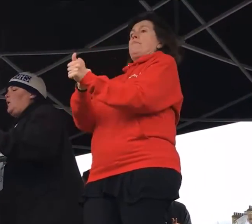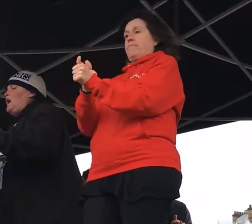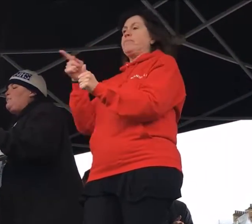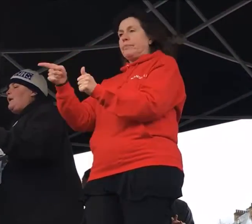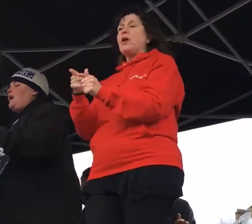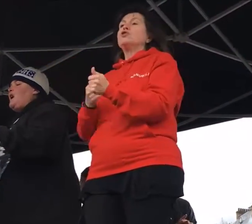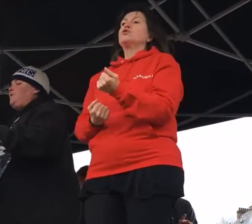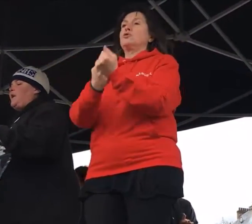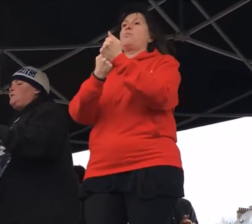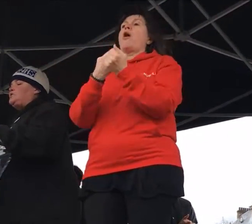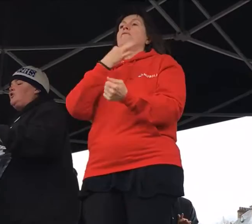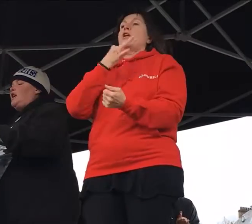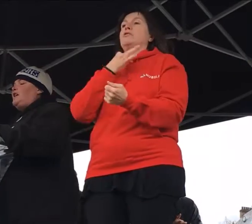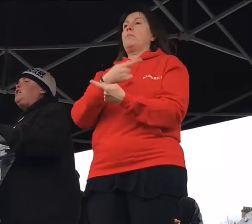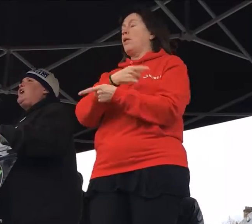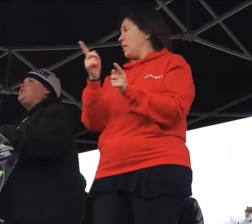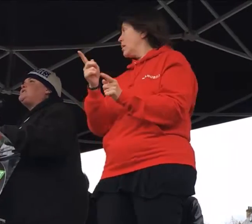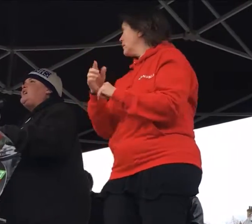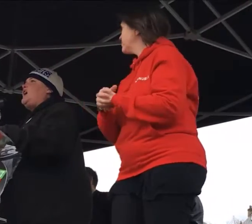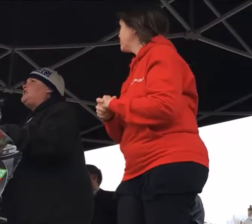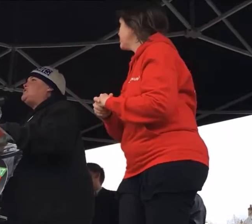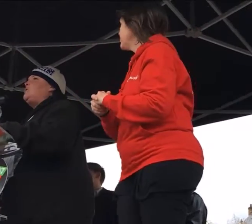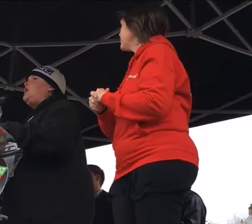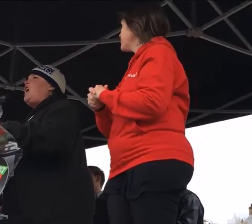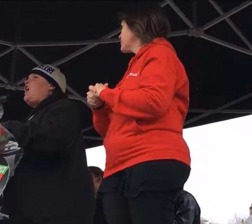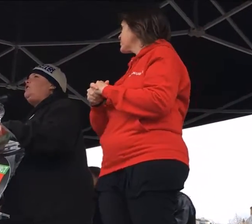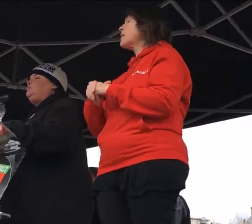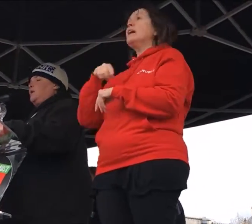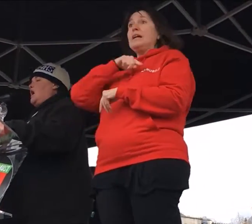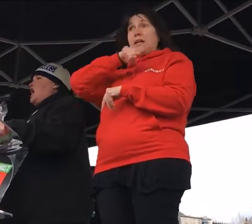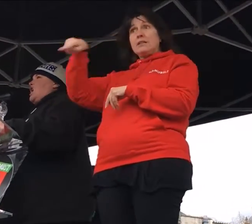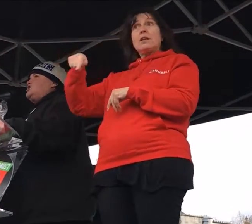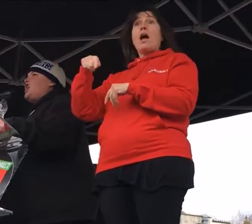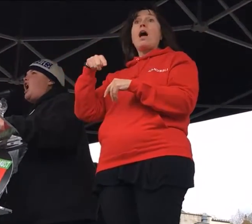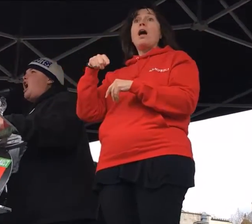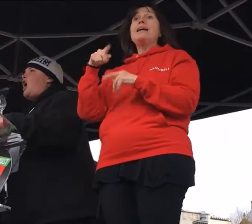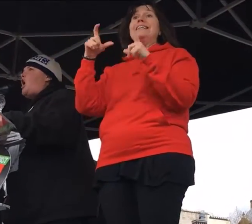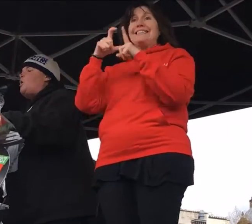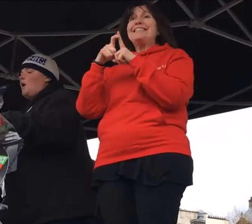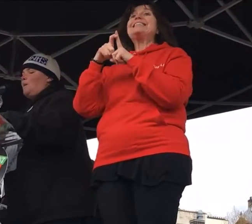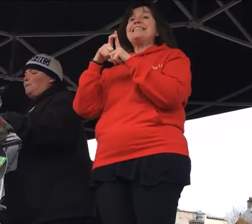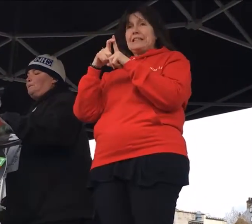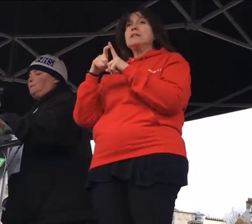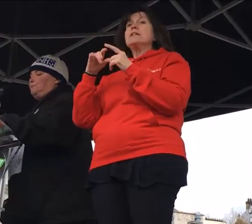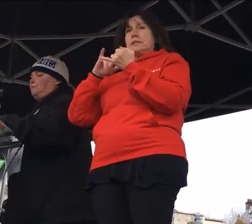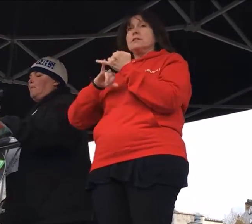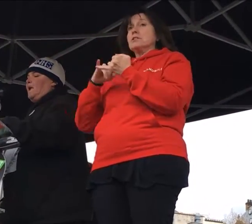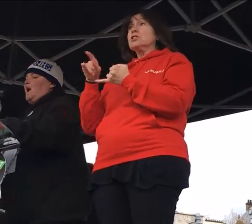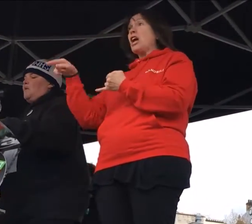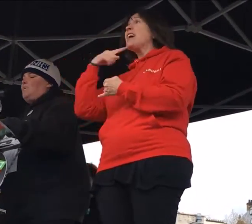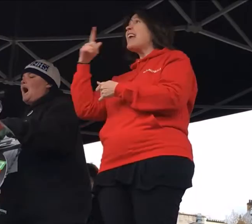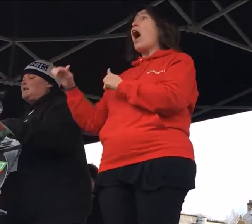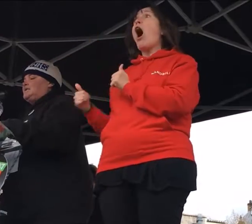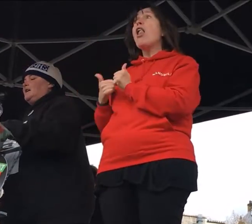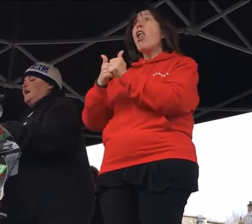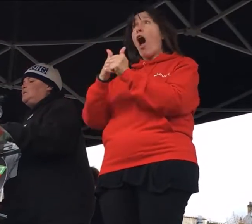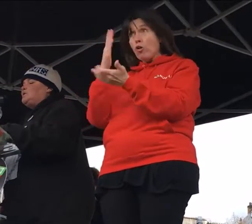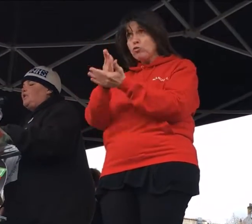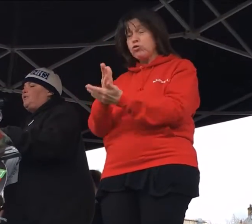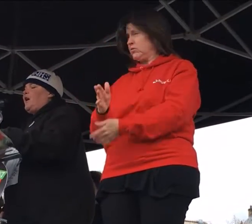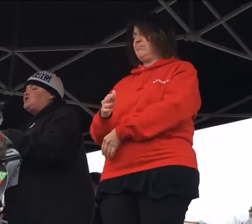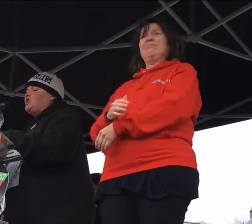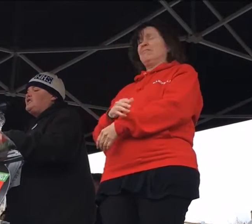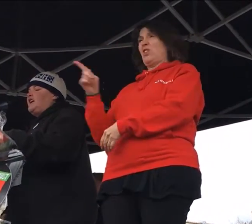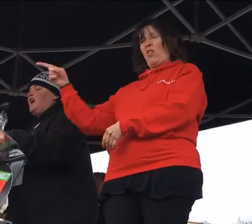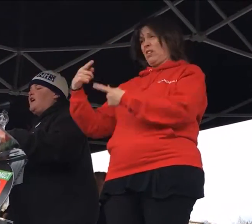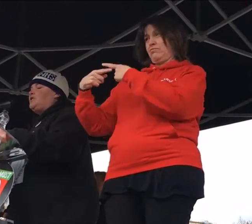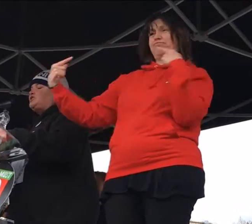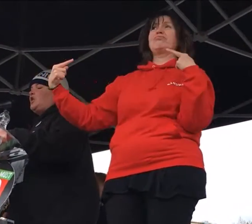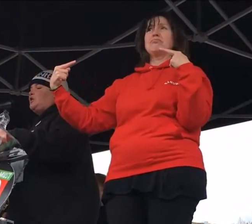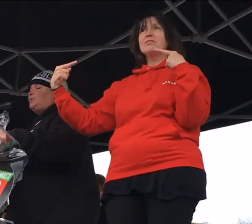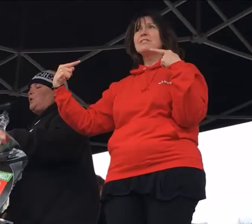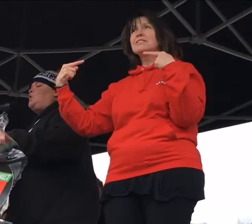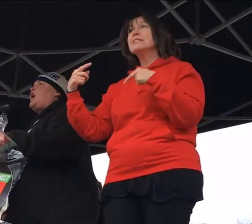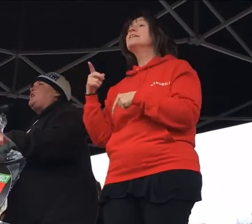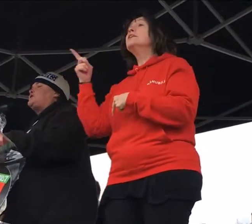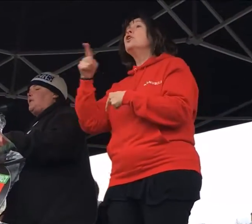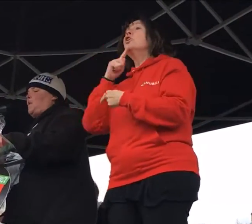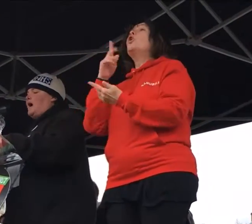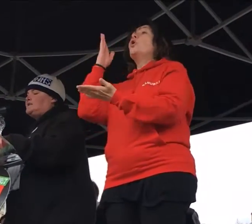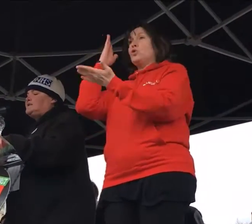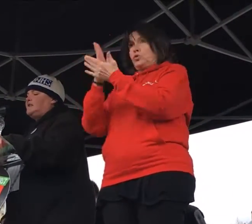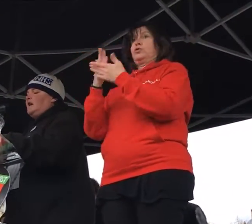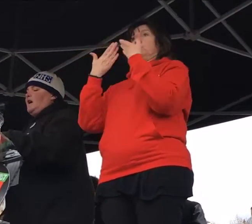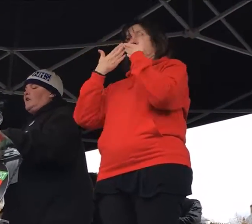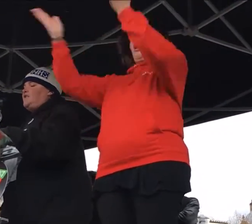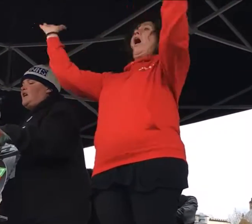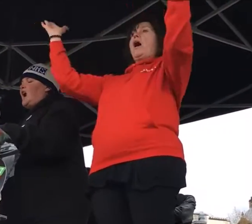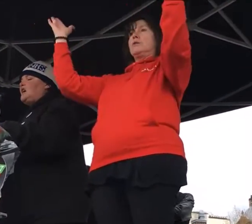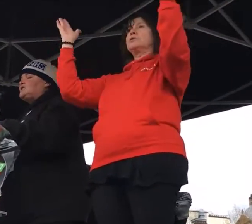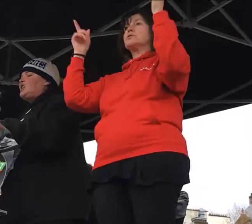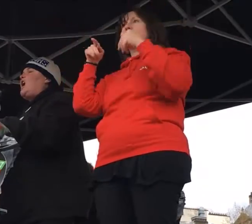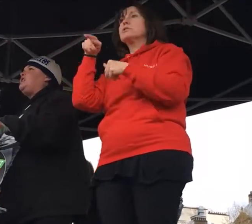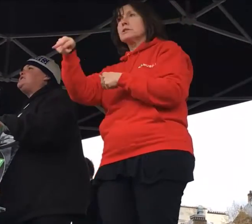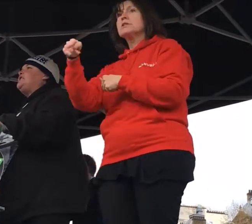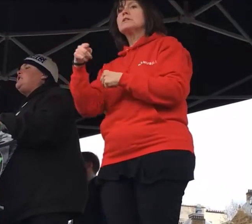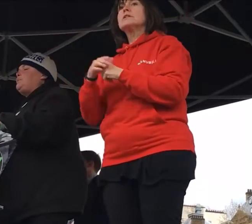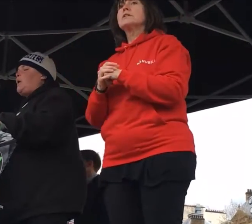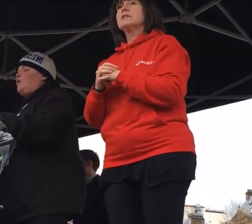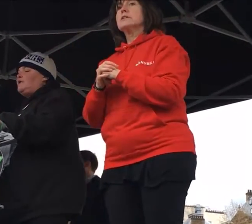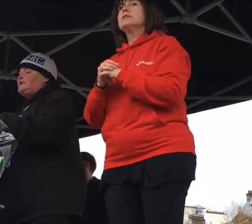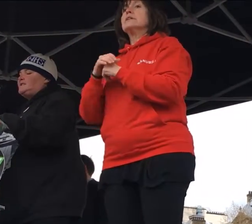to hear the truth broadcast for once, that the cuts that are targeting the poor and disabled